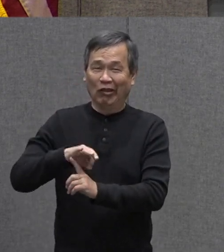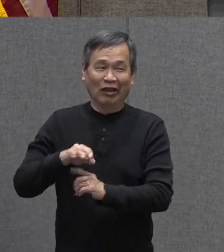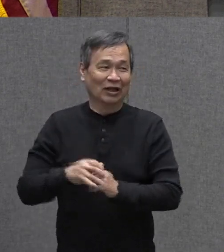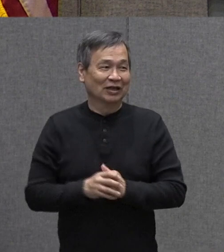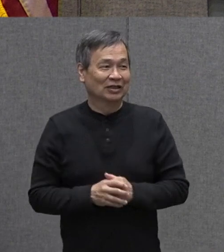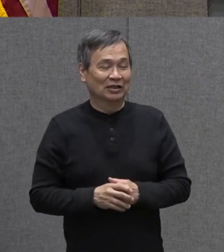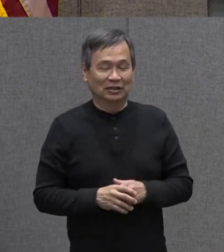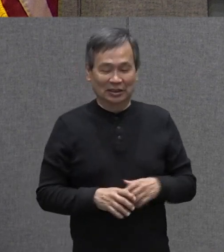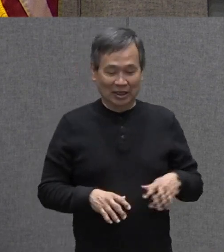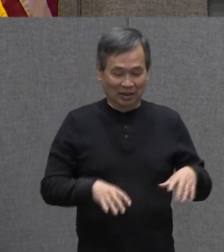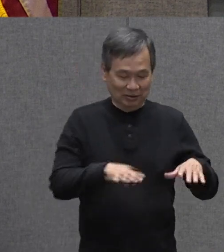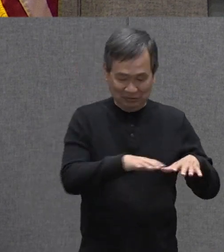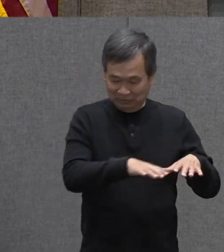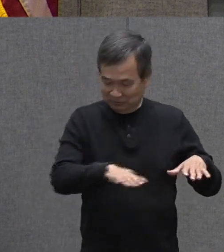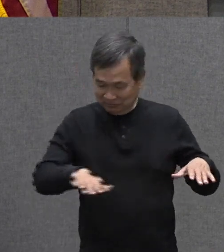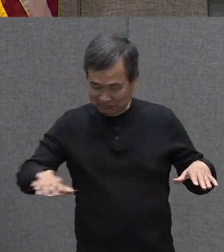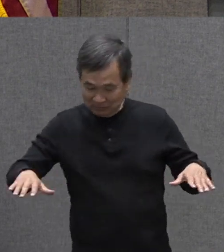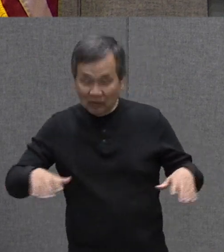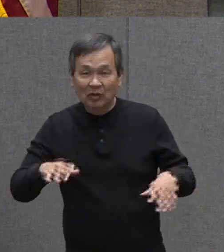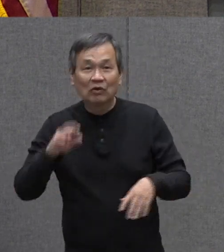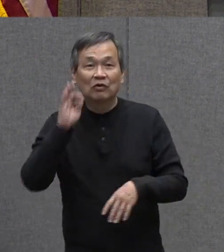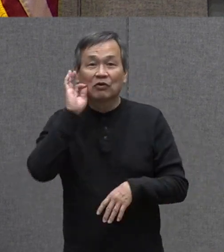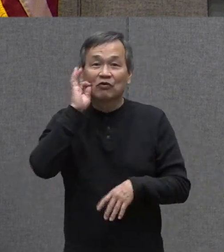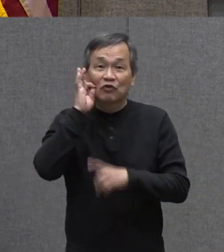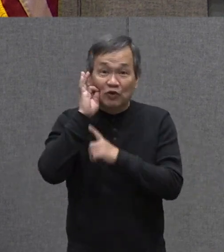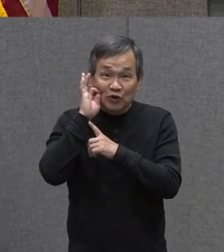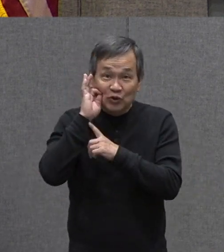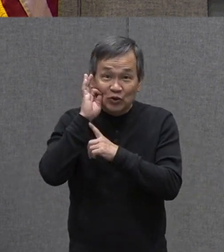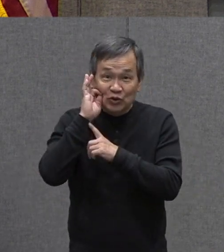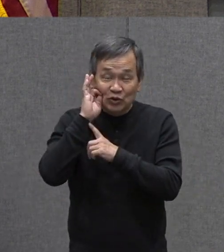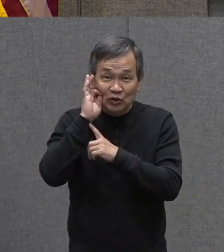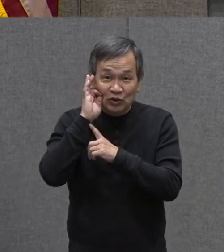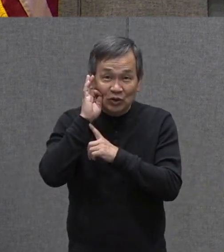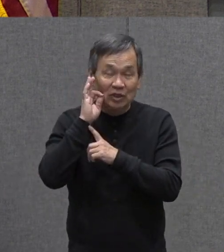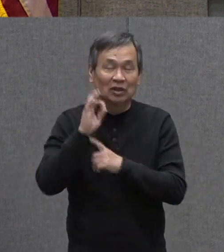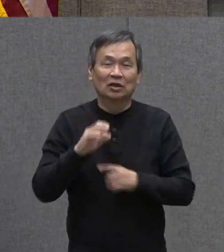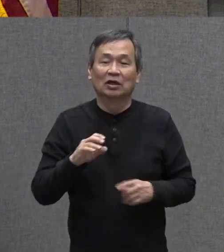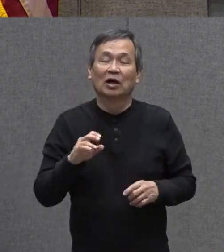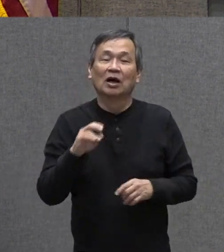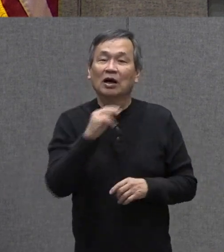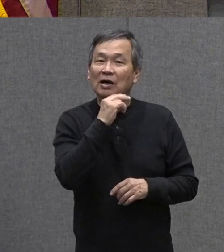All of these fruits are also nouns.